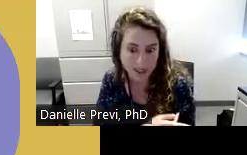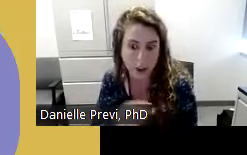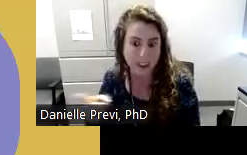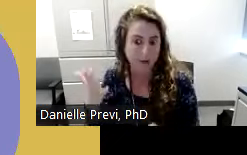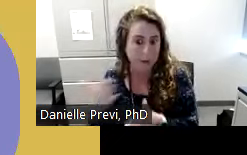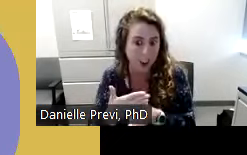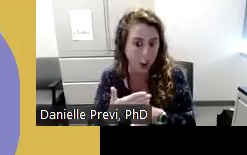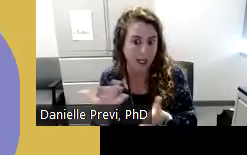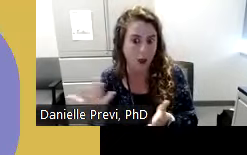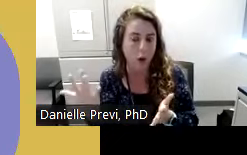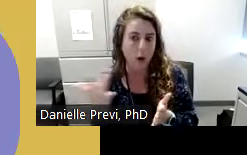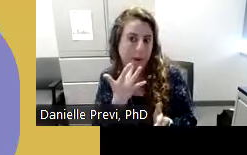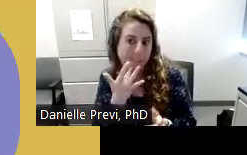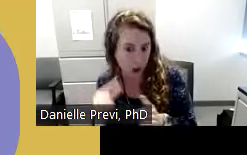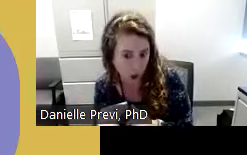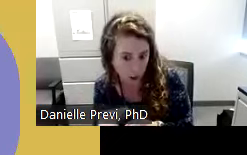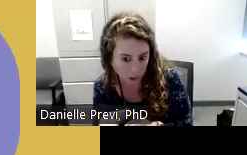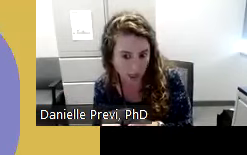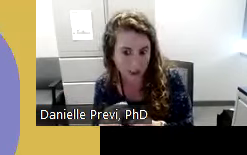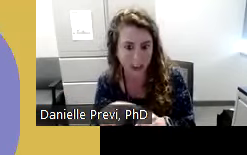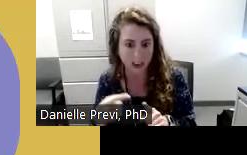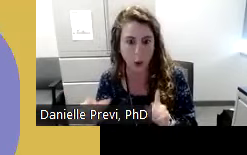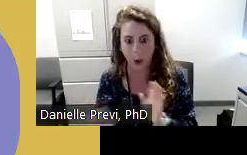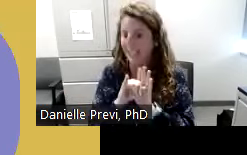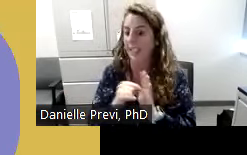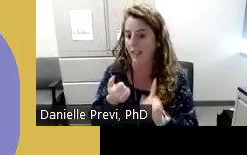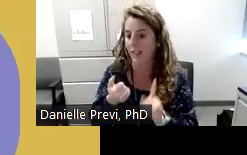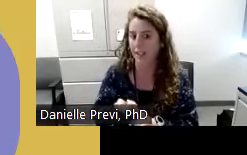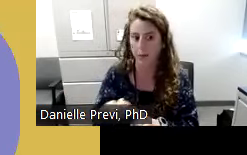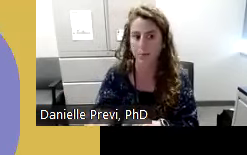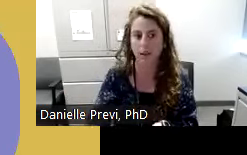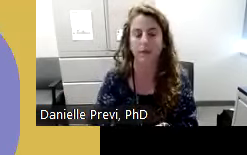or when you're interacting with deaf and hard of hearing patients. They might share some of their